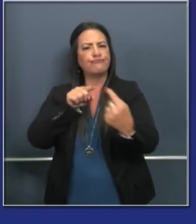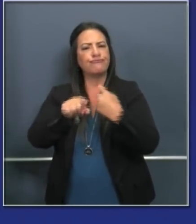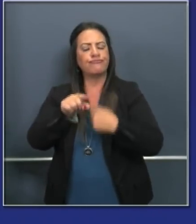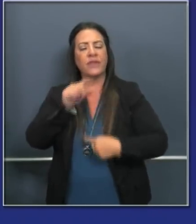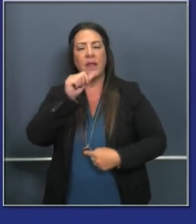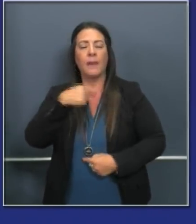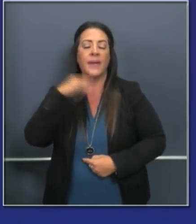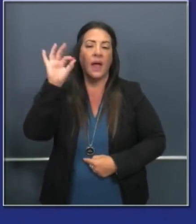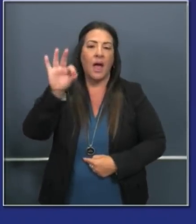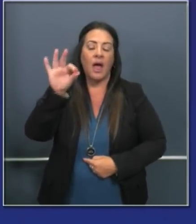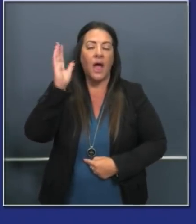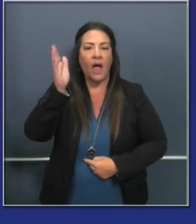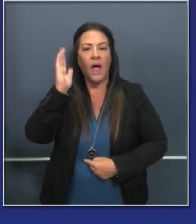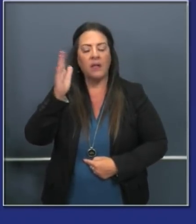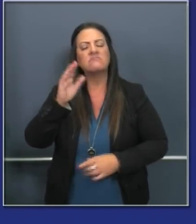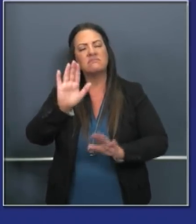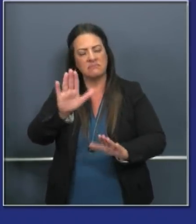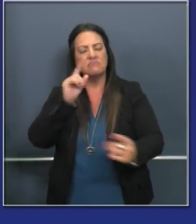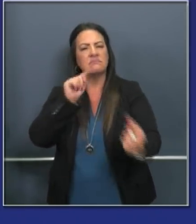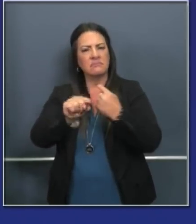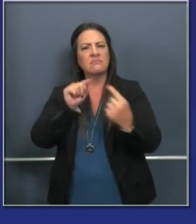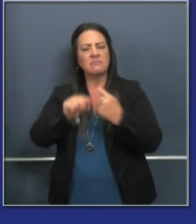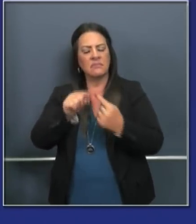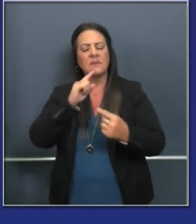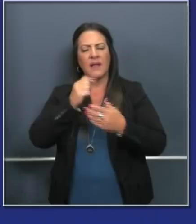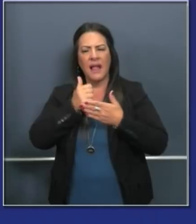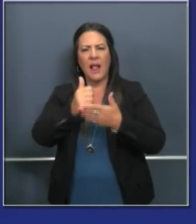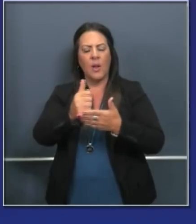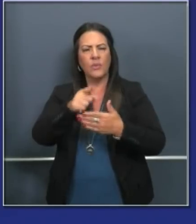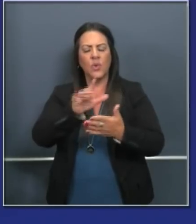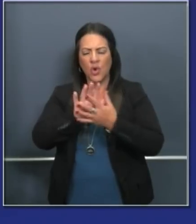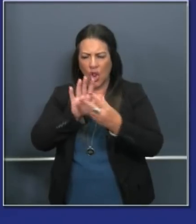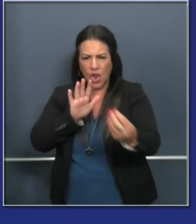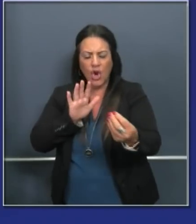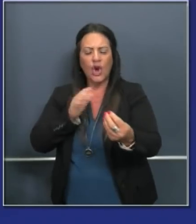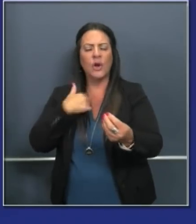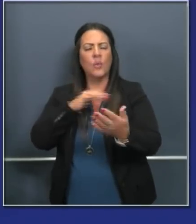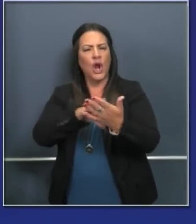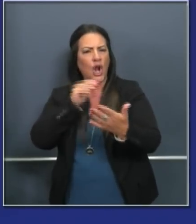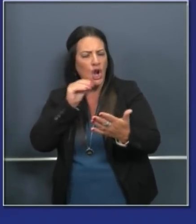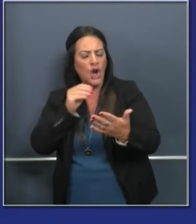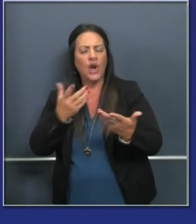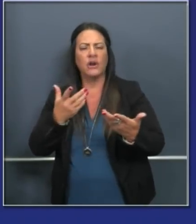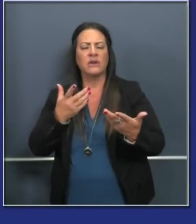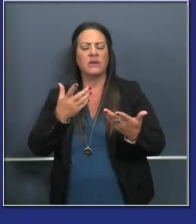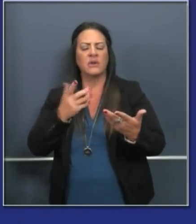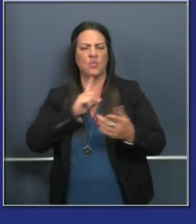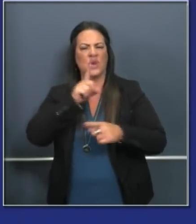BUT THE BOTTOM LINE IS WE ARE MAKING THIS A SEAMLESS PROCESS OF ENGAGEMENT TO ENGAGEMENT THAT WE THINK WILL REALLY